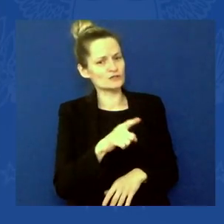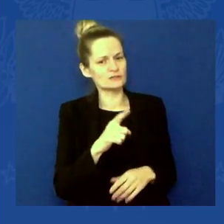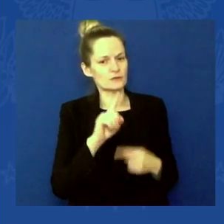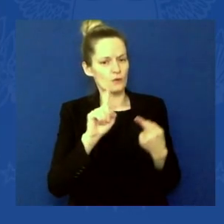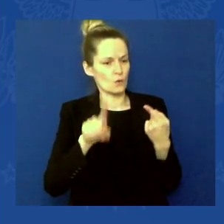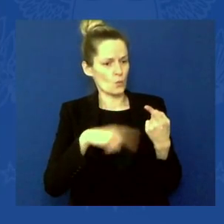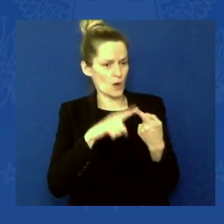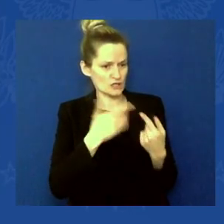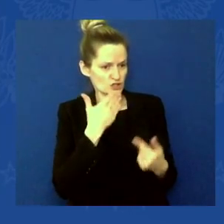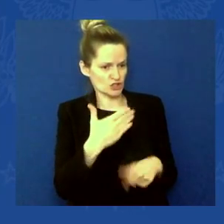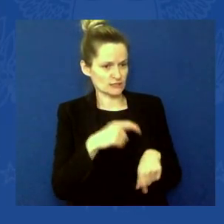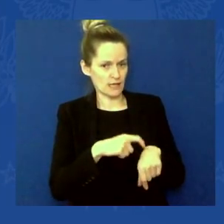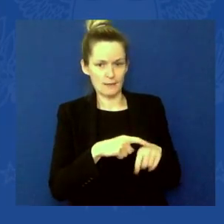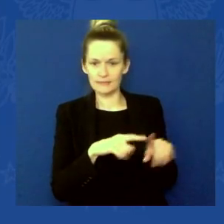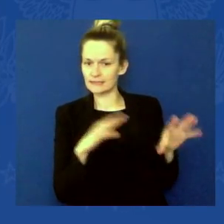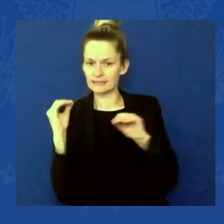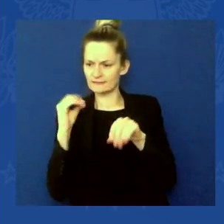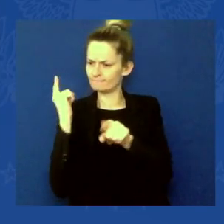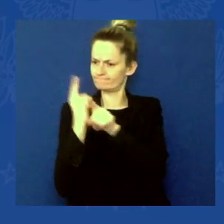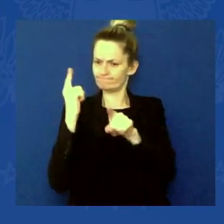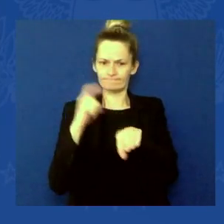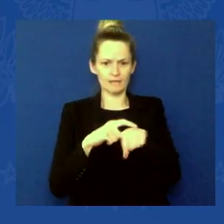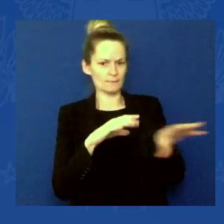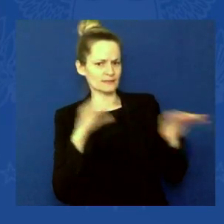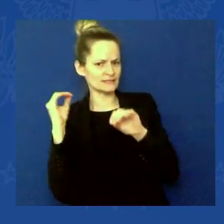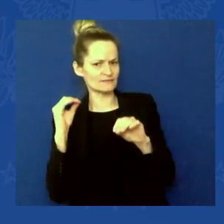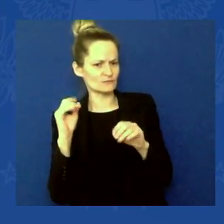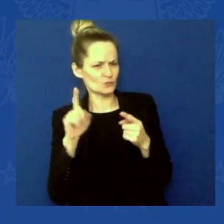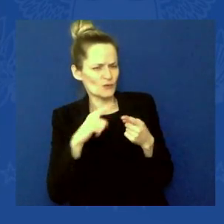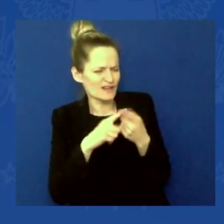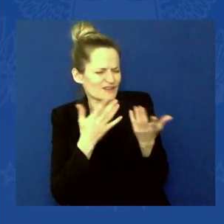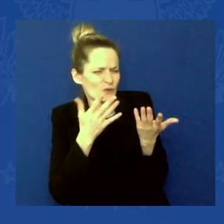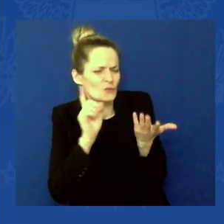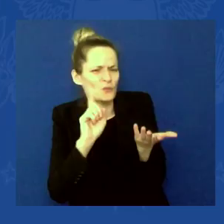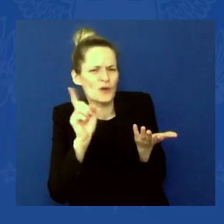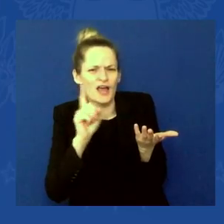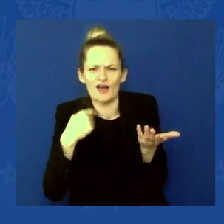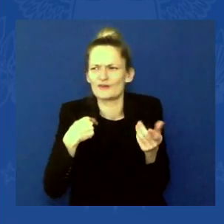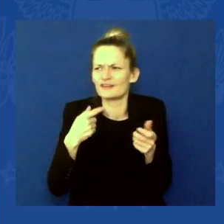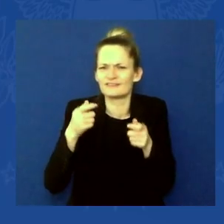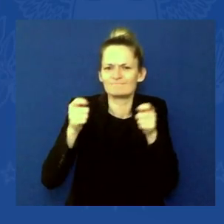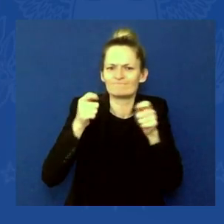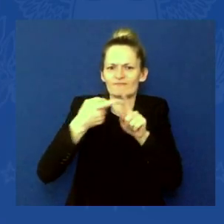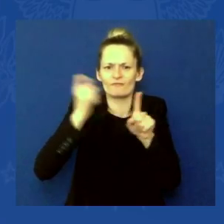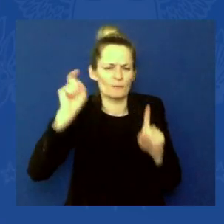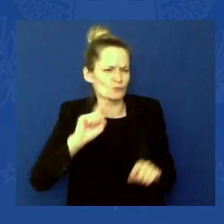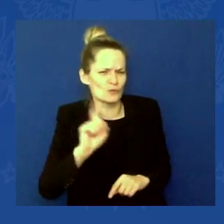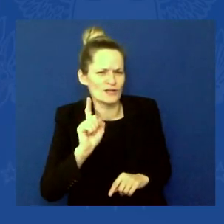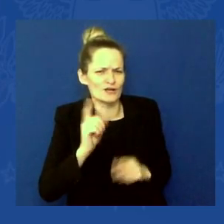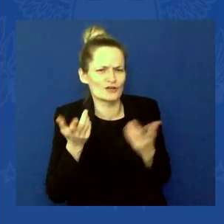And the idea that we are in a situation where we cannot recognize